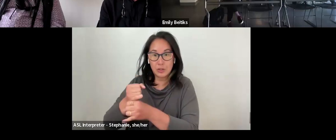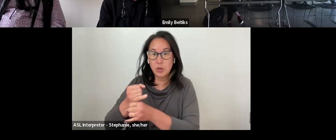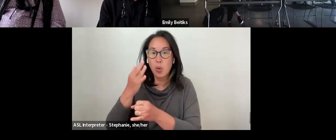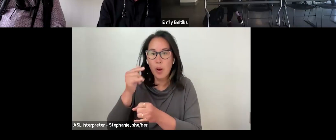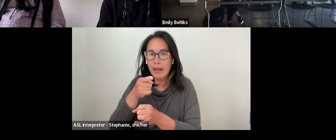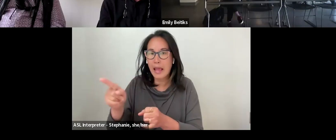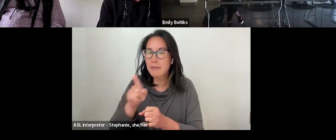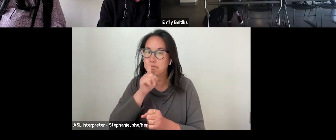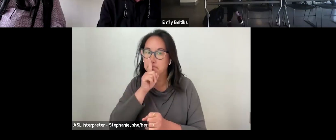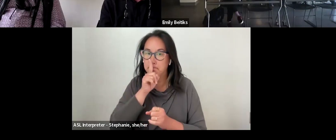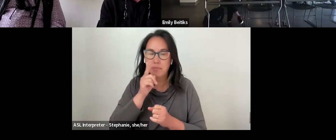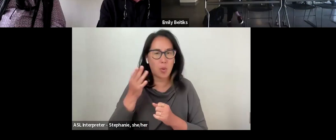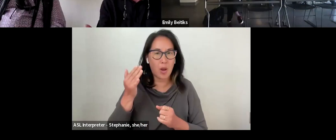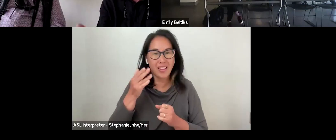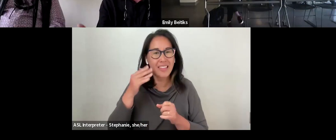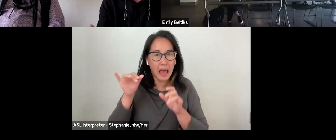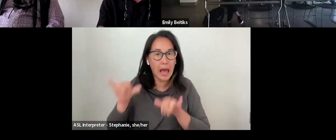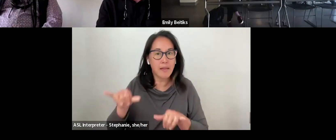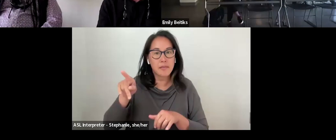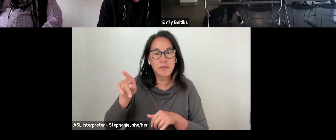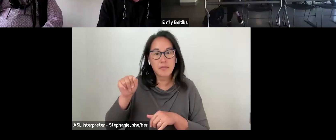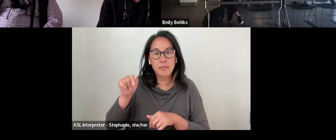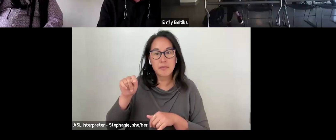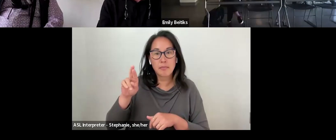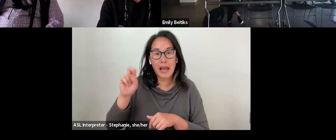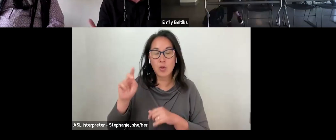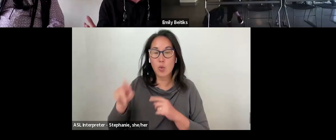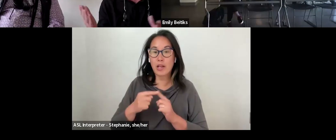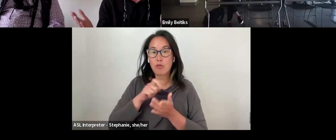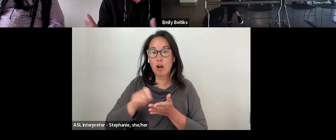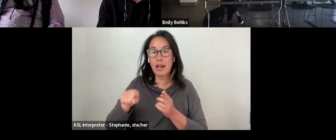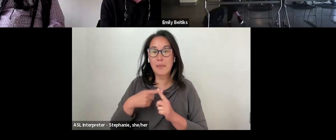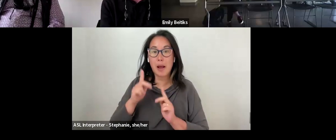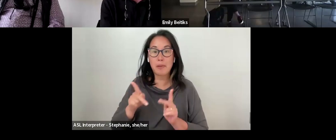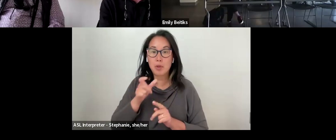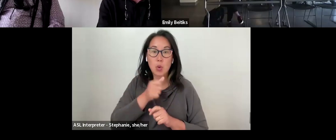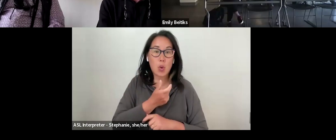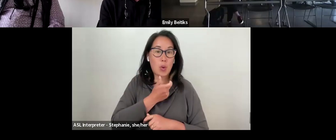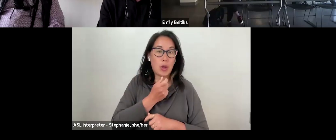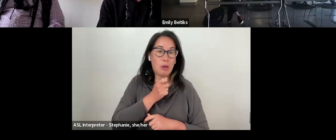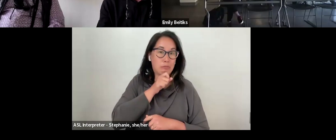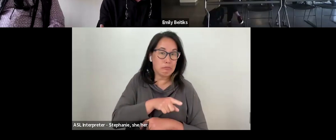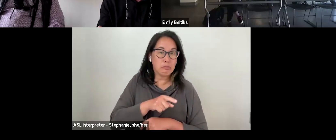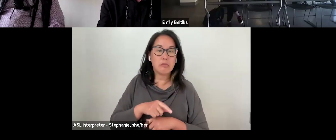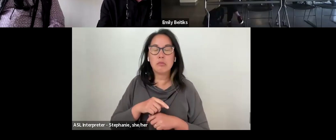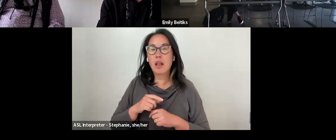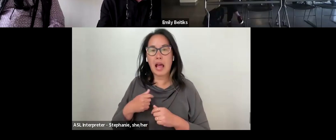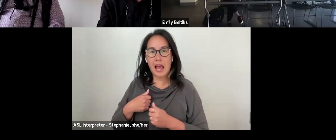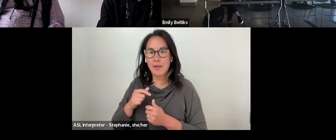Because this is actually the pattern. When I decided to write about whistleblowers, I'd been teaching a class on research abuses